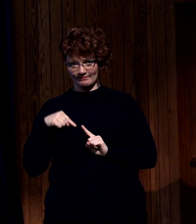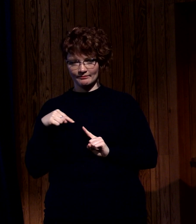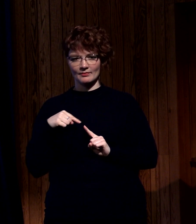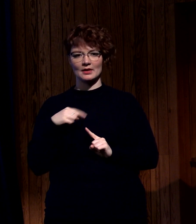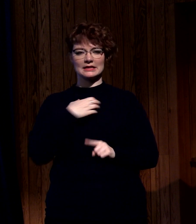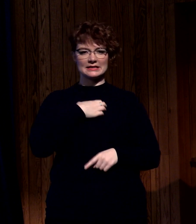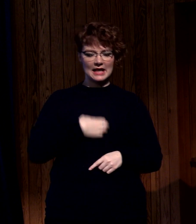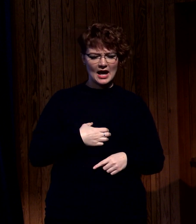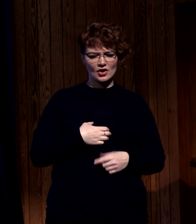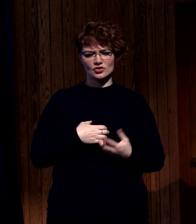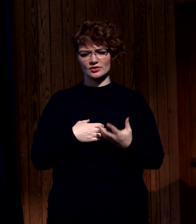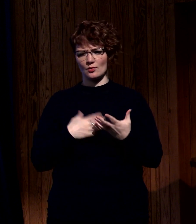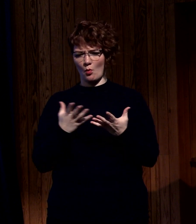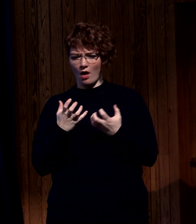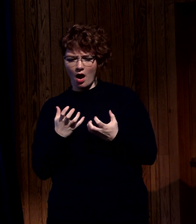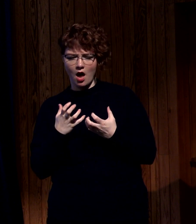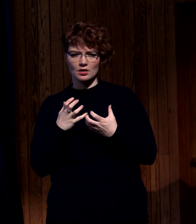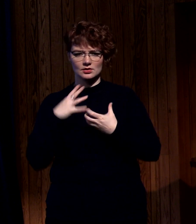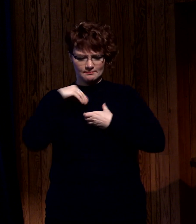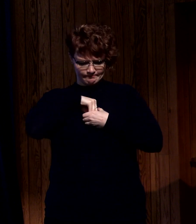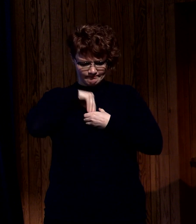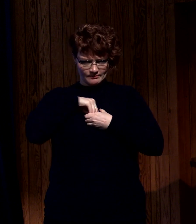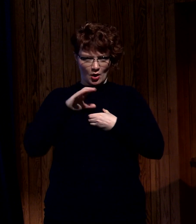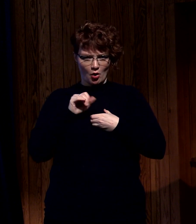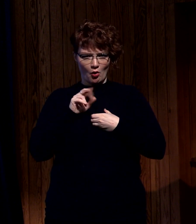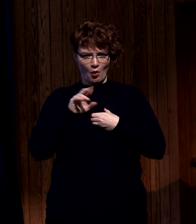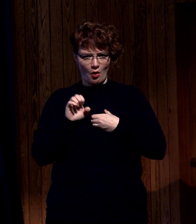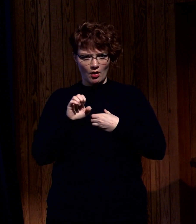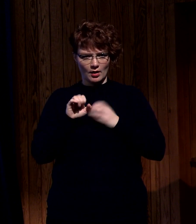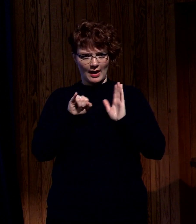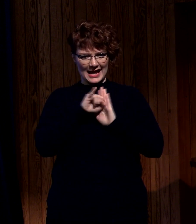longings and desires are at the core of our identity, the